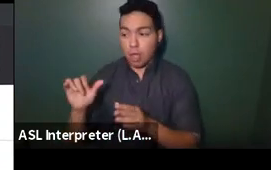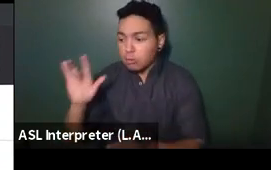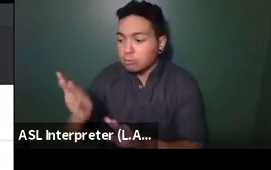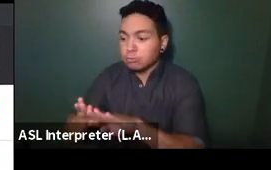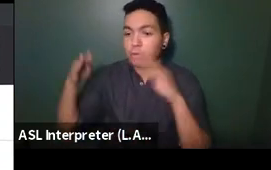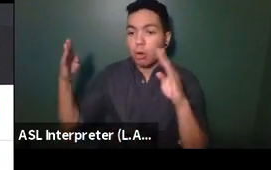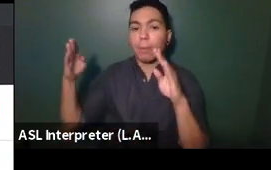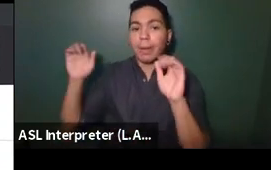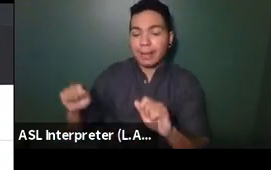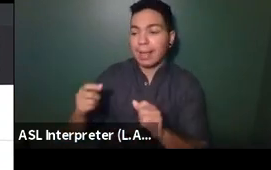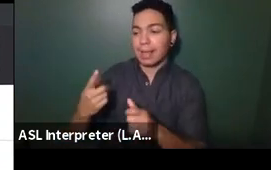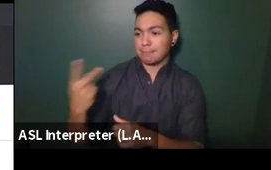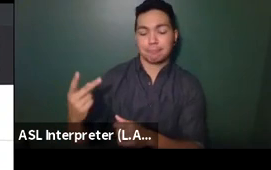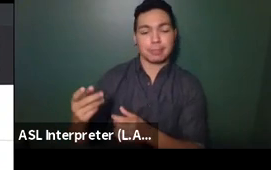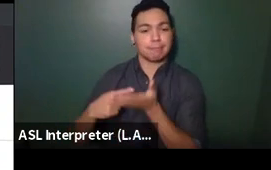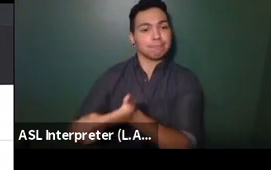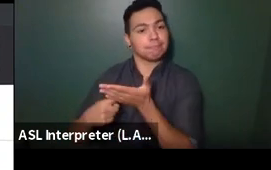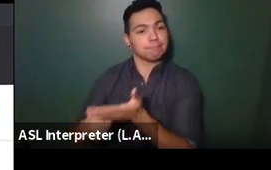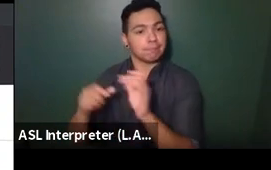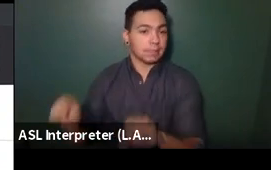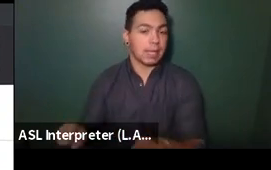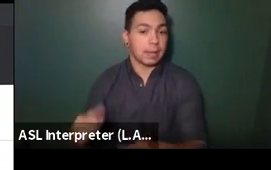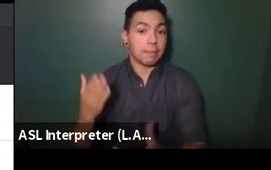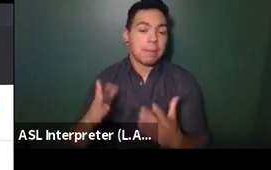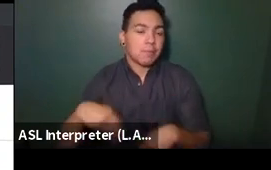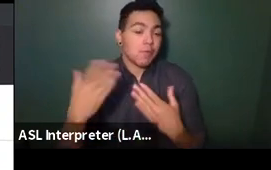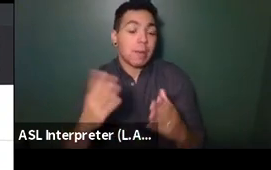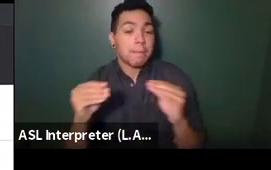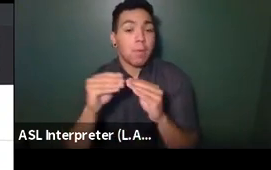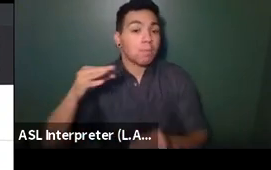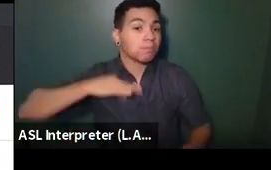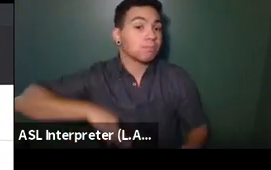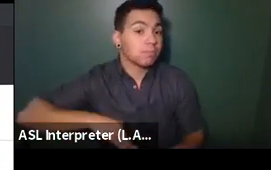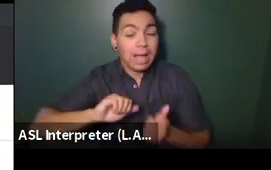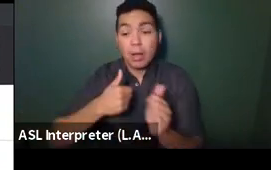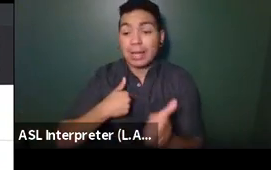Katherine Livick - ESD 112: have another conversation with me. Maybe I would give them more useful comment, like, "How can I help you understand?"